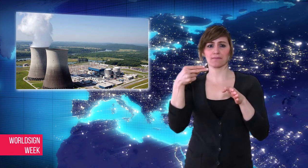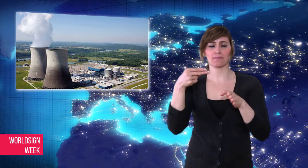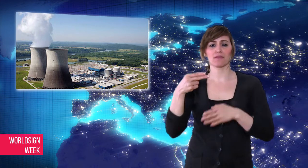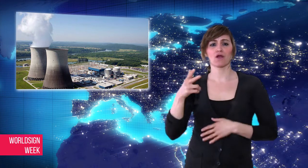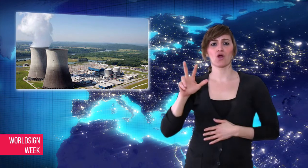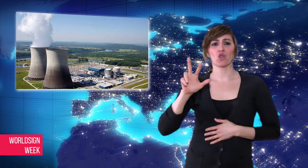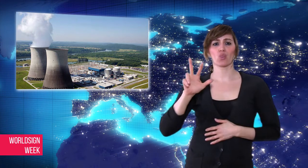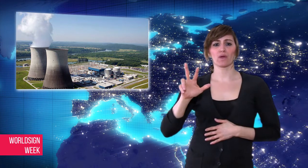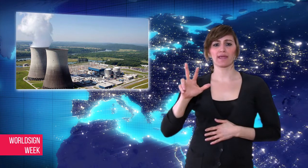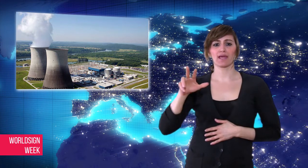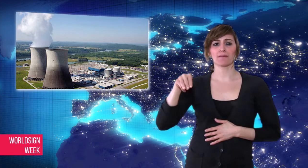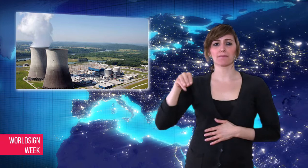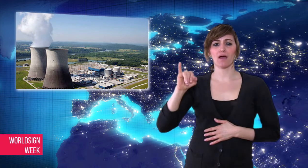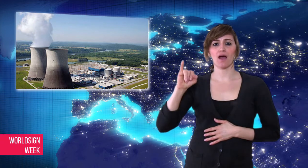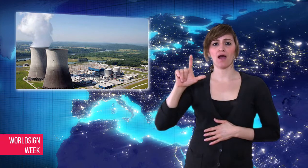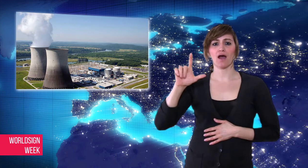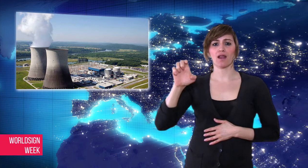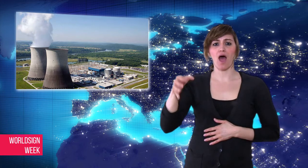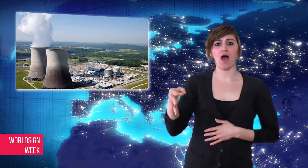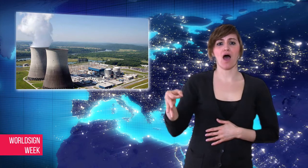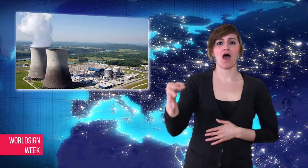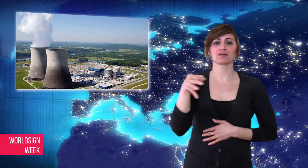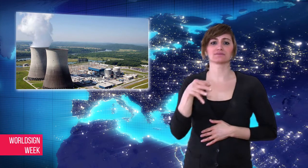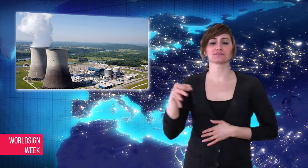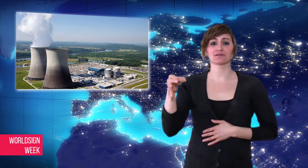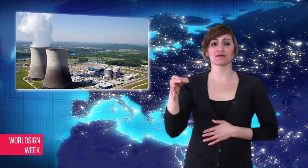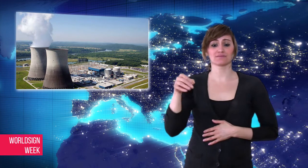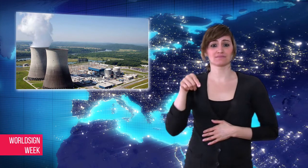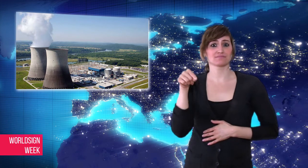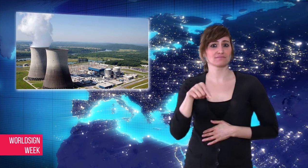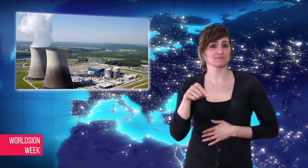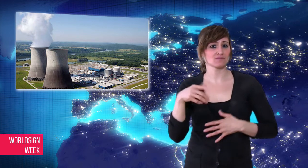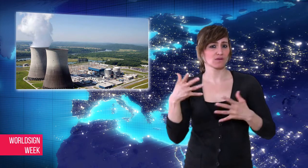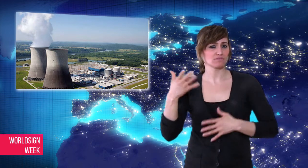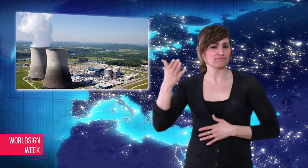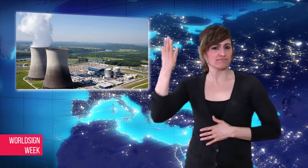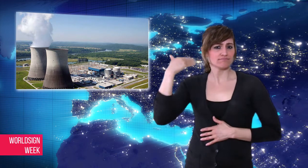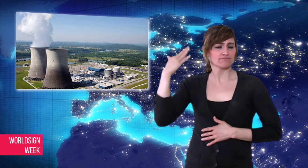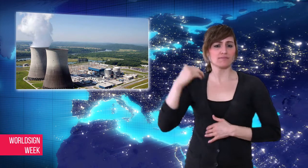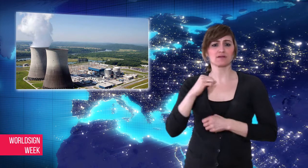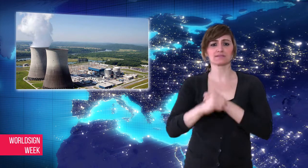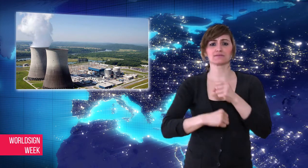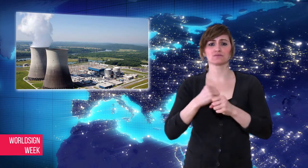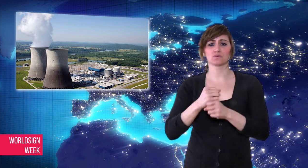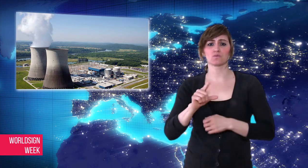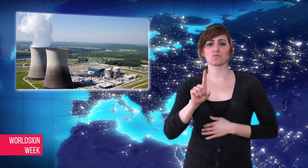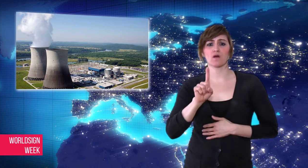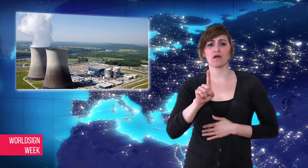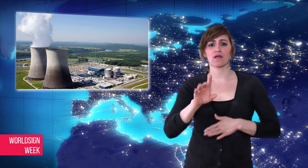site of the worst commercial accident in